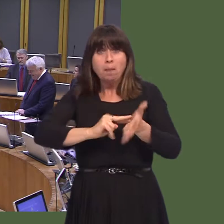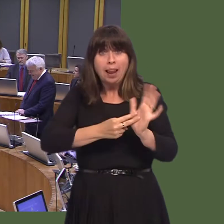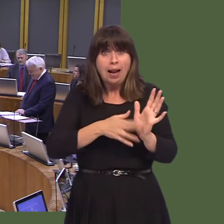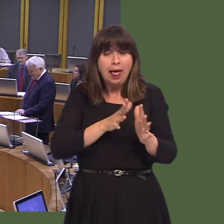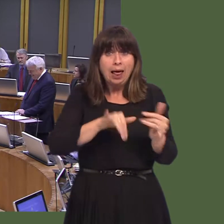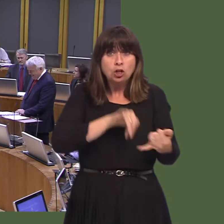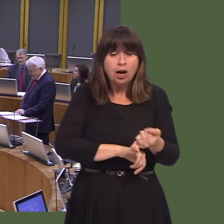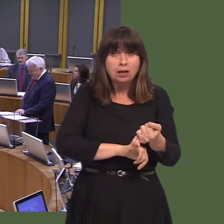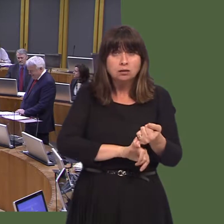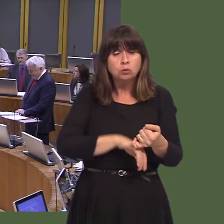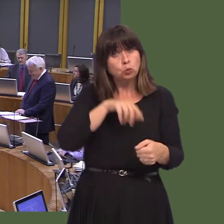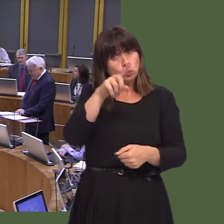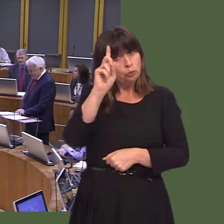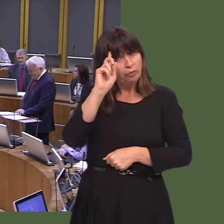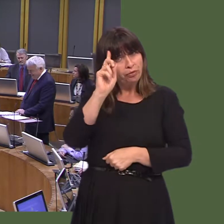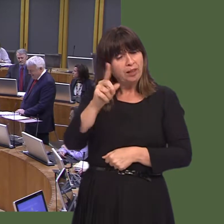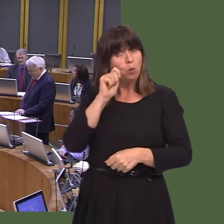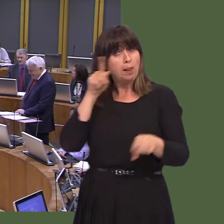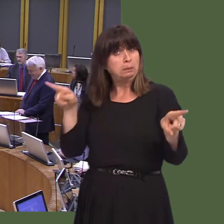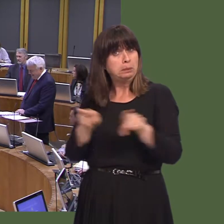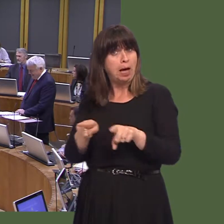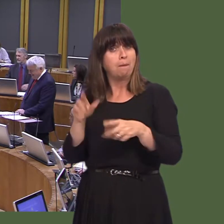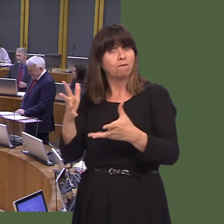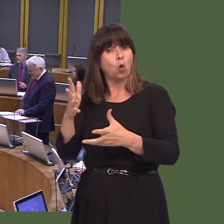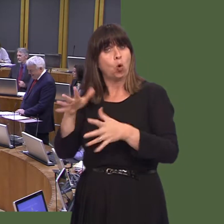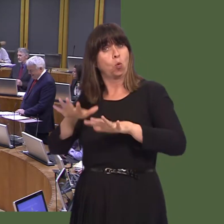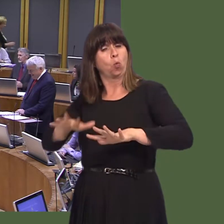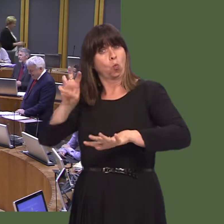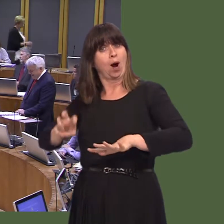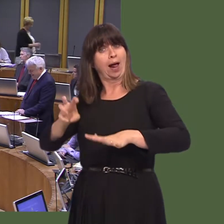could you tell us whether that's also the case for Welsh universities and Welsh colleges